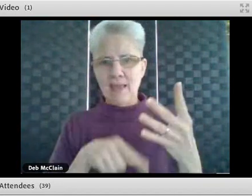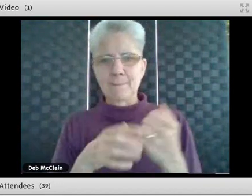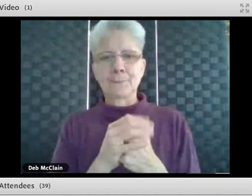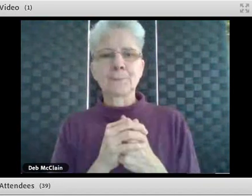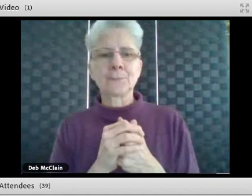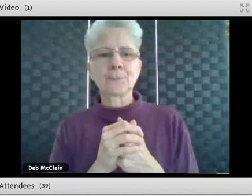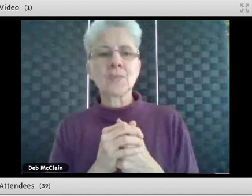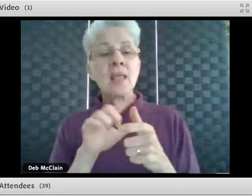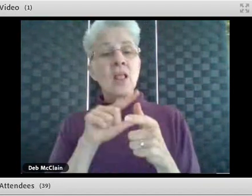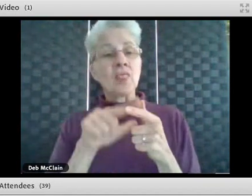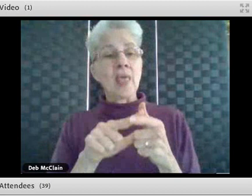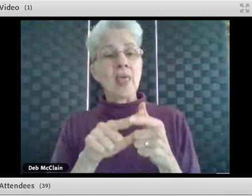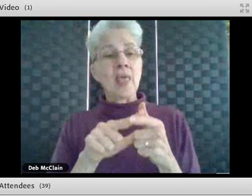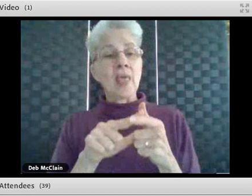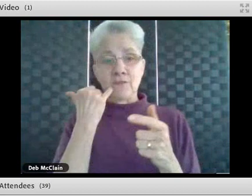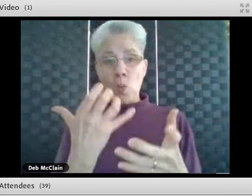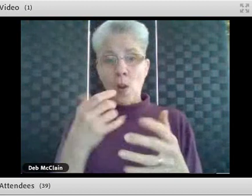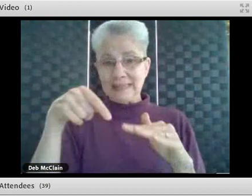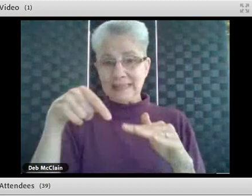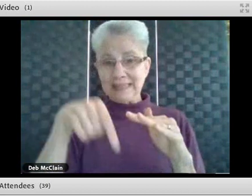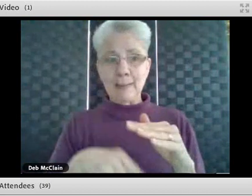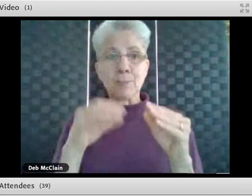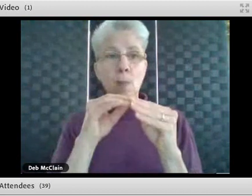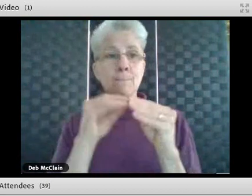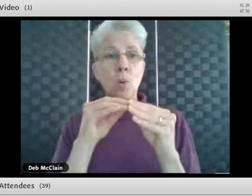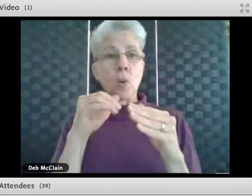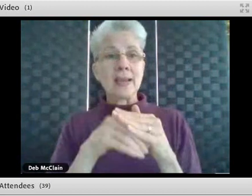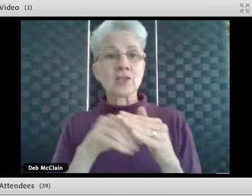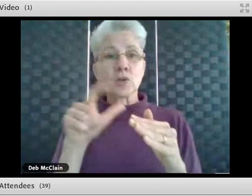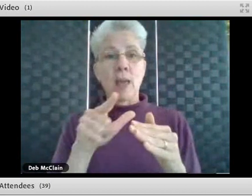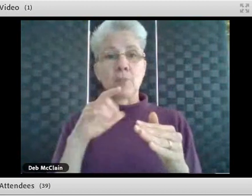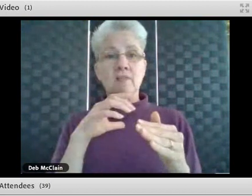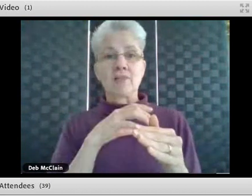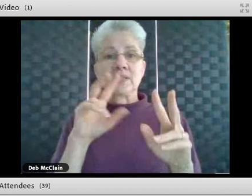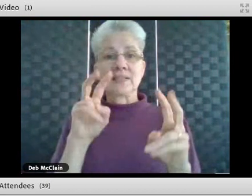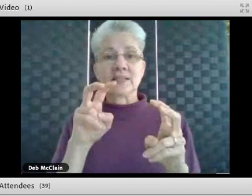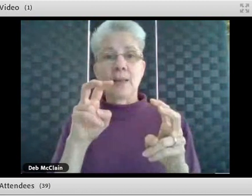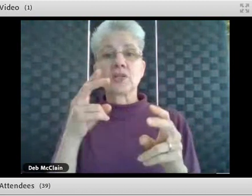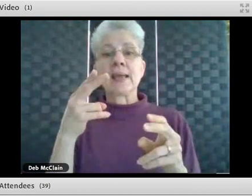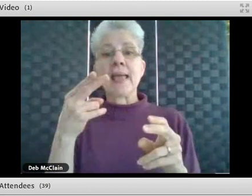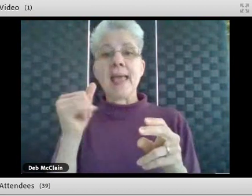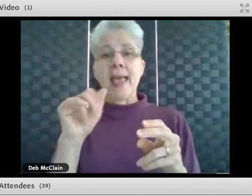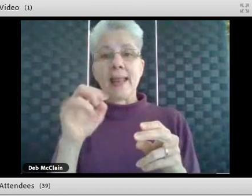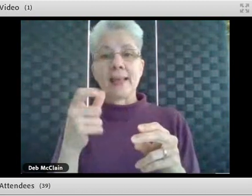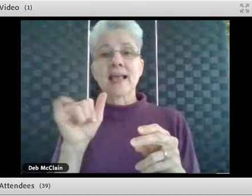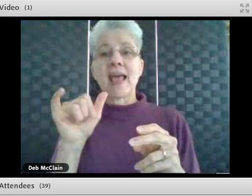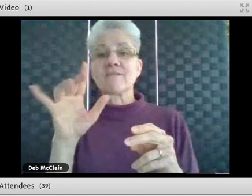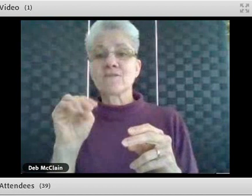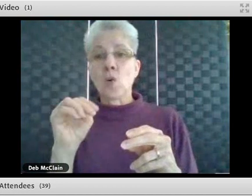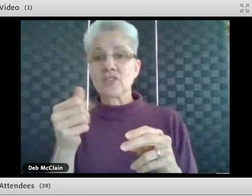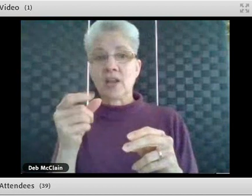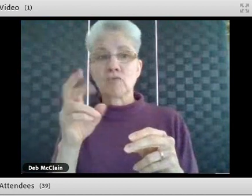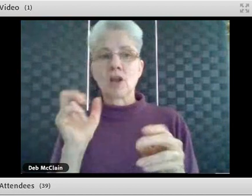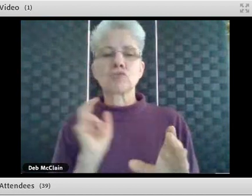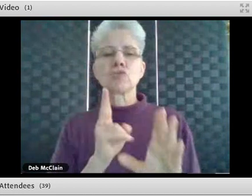And then, if you want a deeper dive into Library of Congress Subject Headings and those form genre headings, please join me in